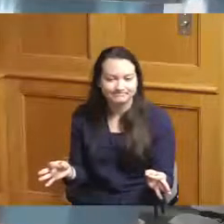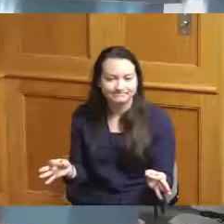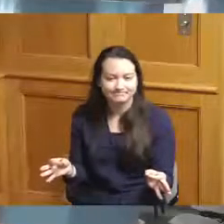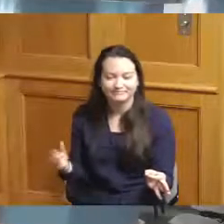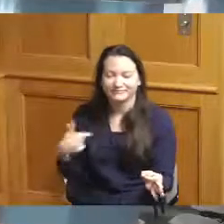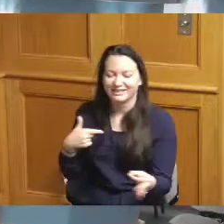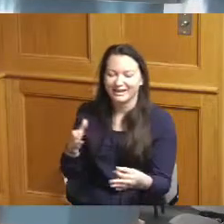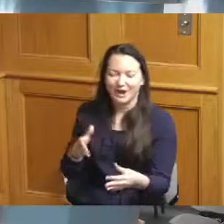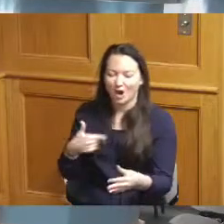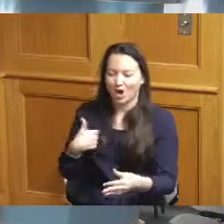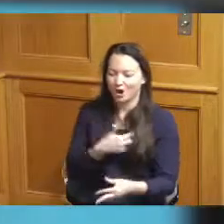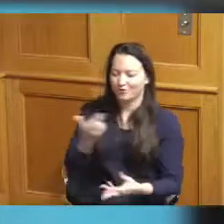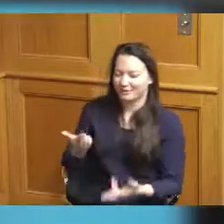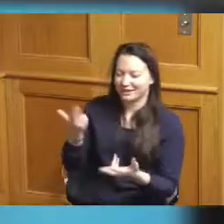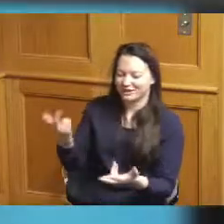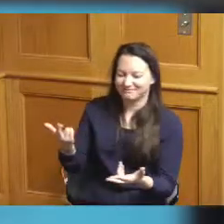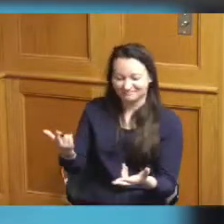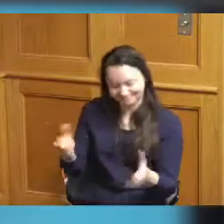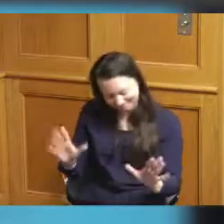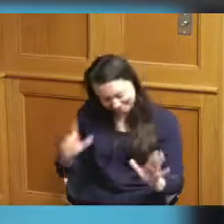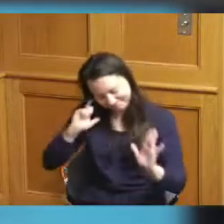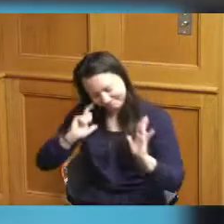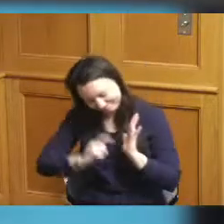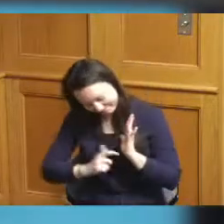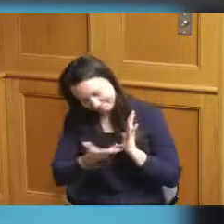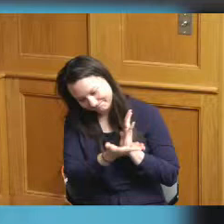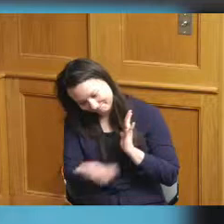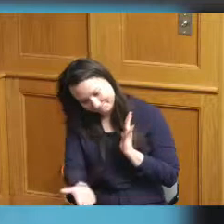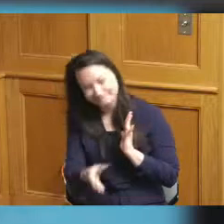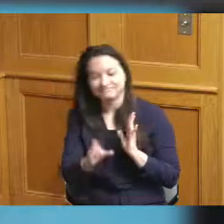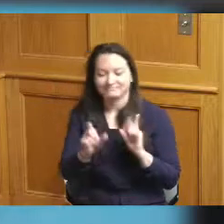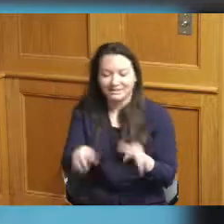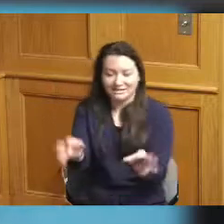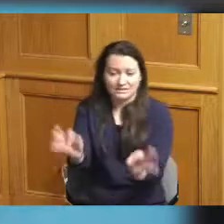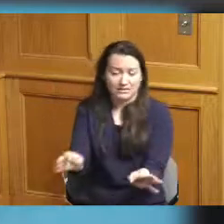recommendation so I'm just pointing those out for you so that you can decide whether you want